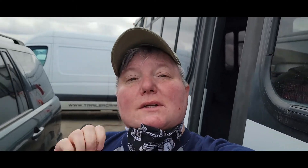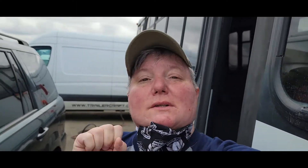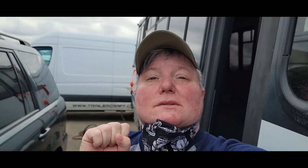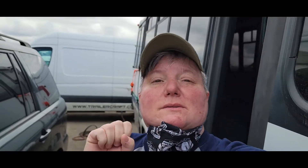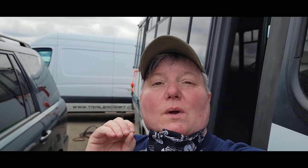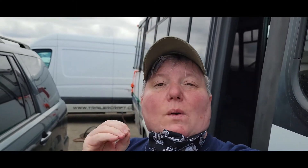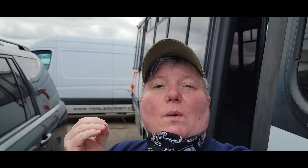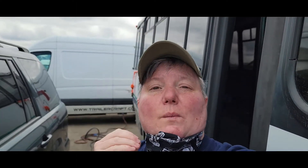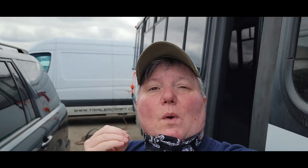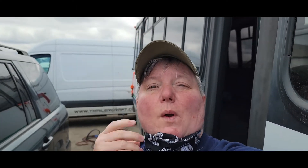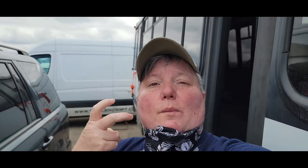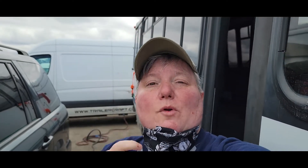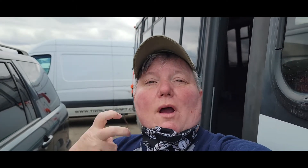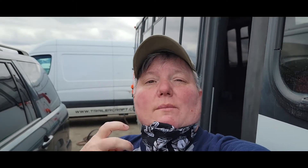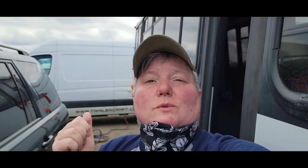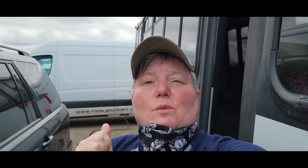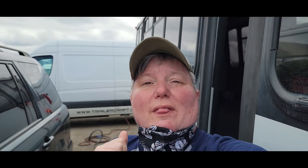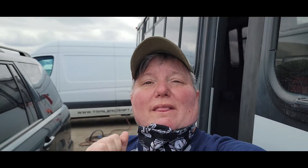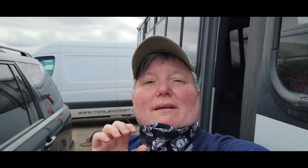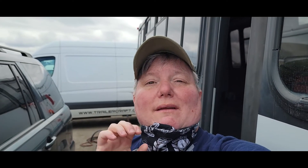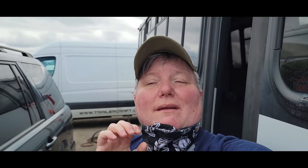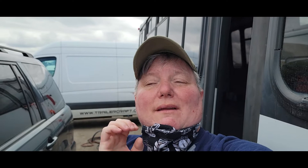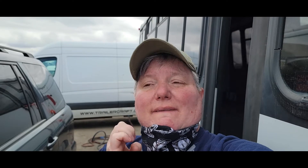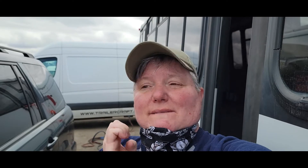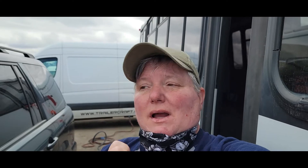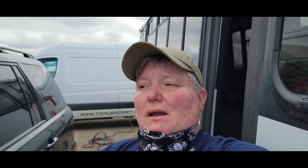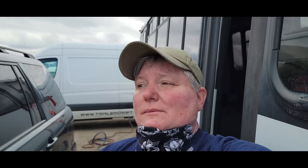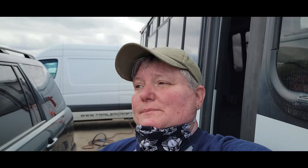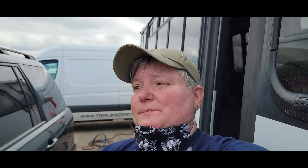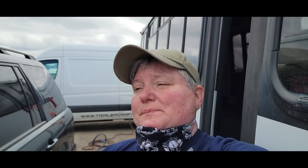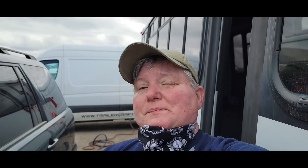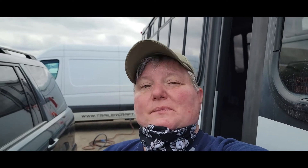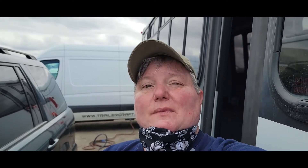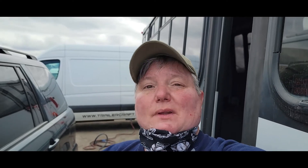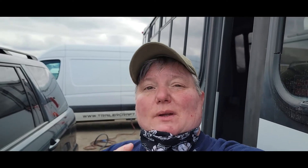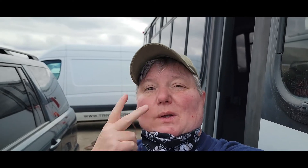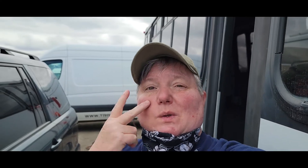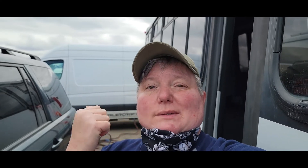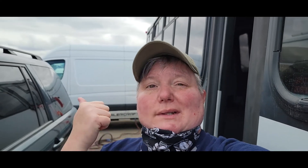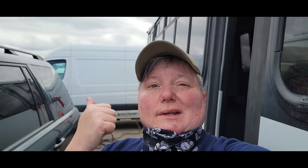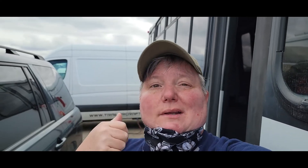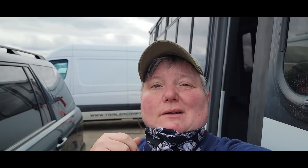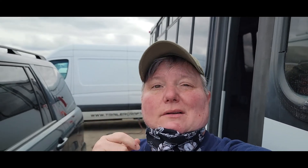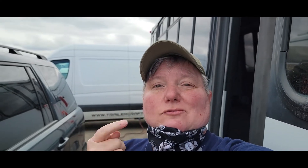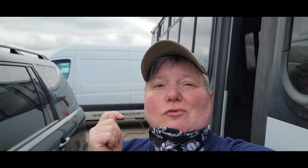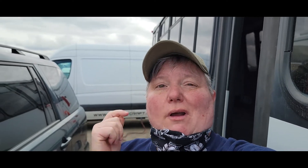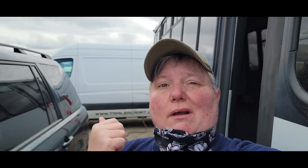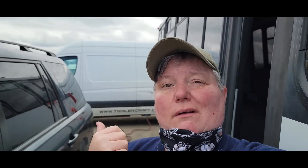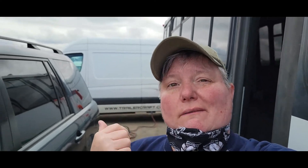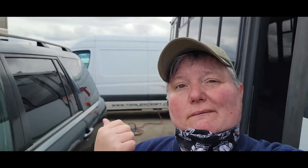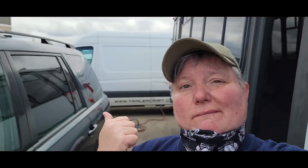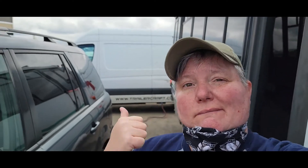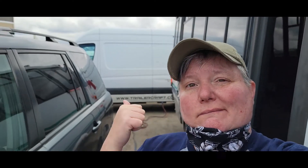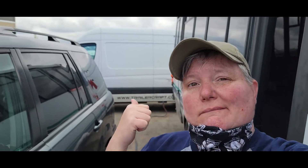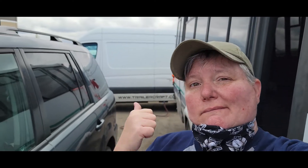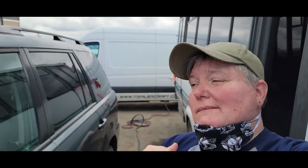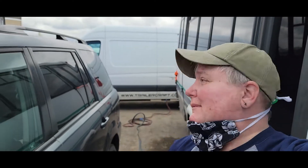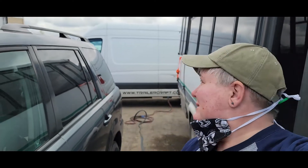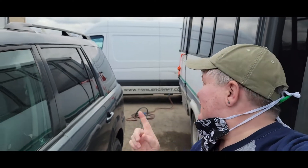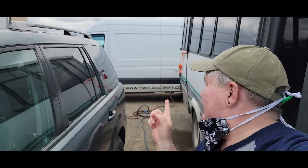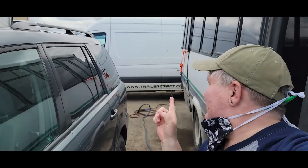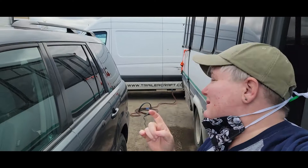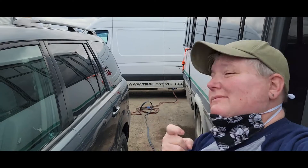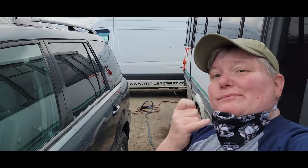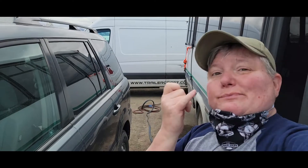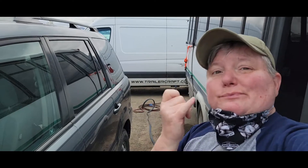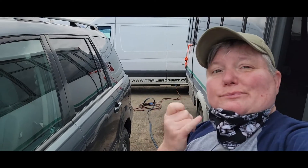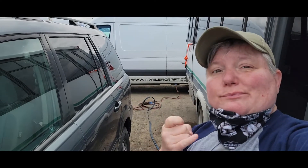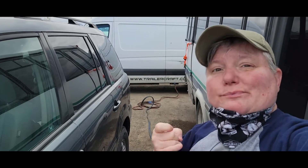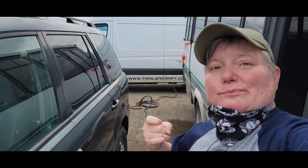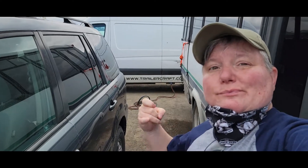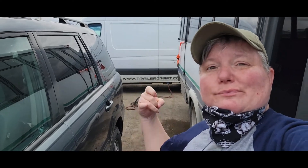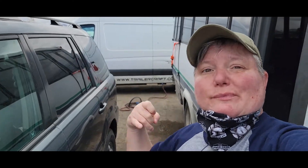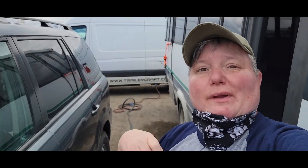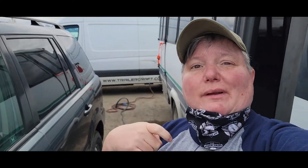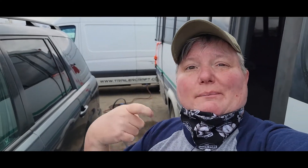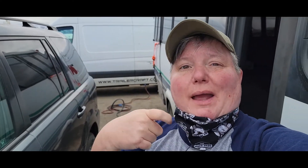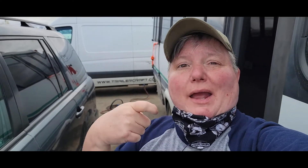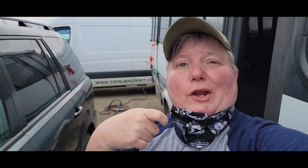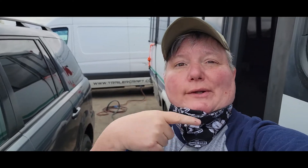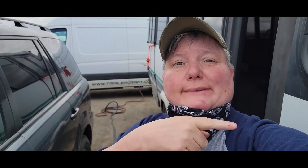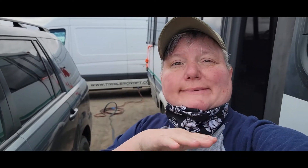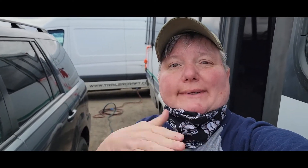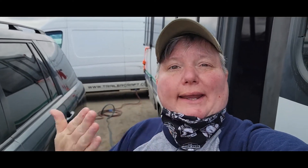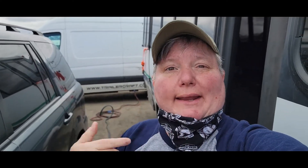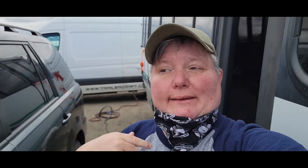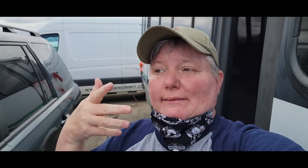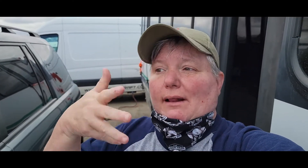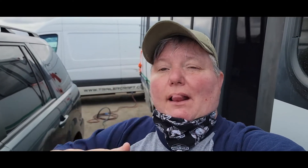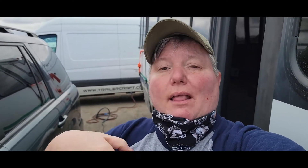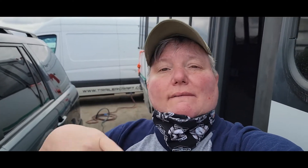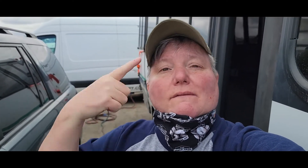So more problems with Eevaa. You see the truck over there? We got the cord all strung to the battery... it died.